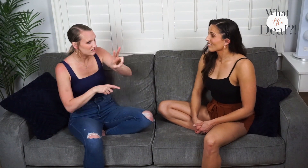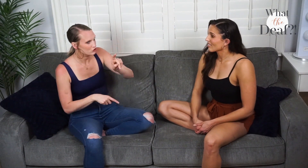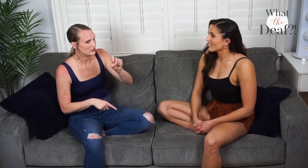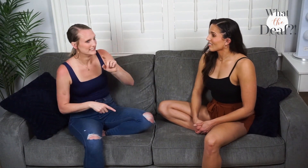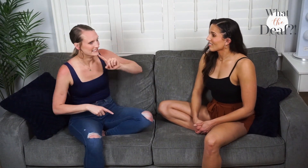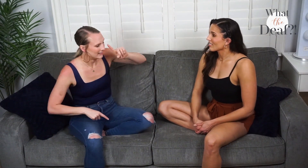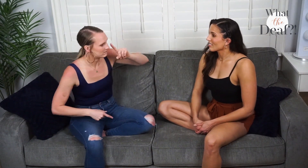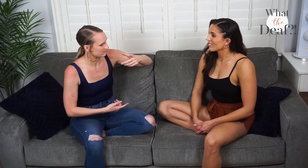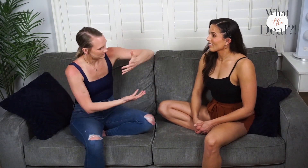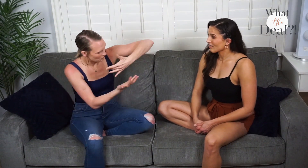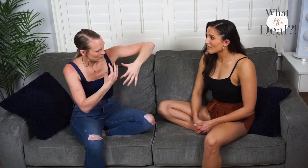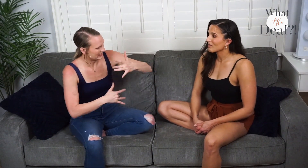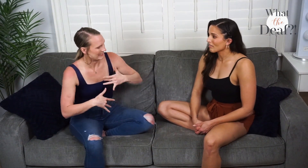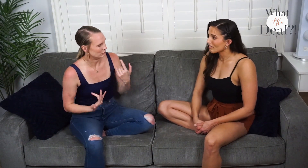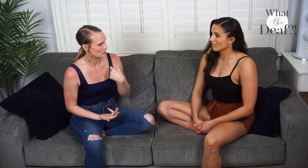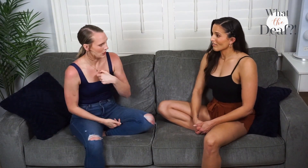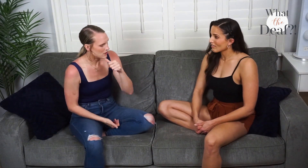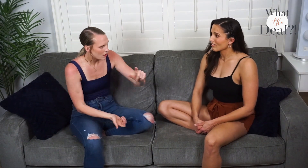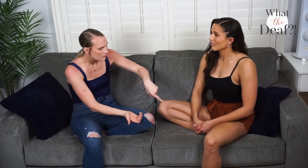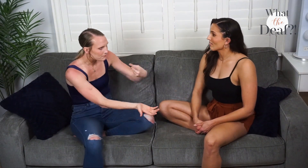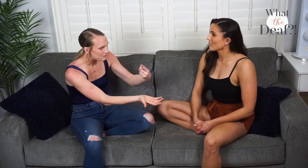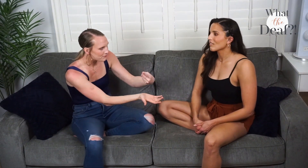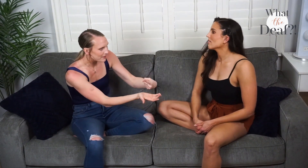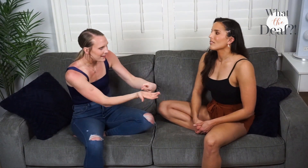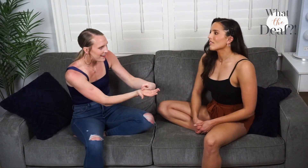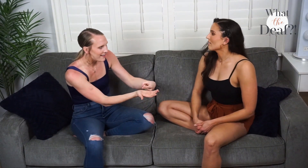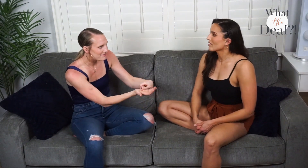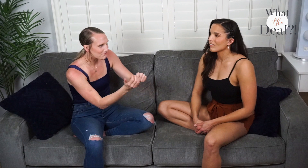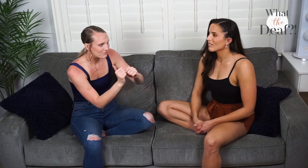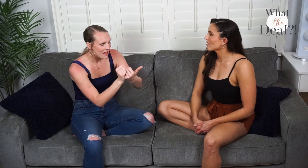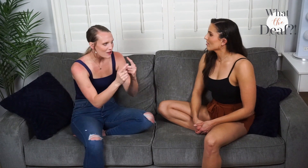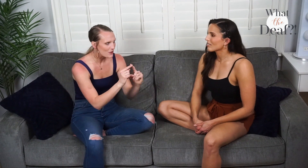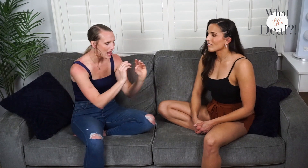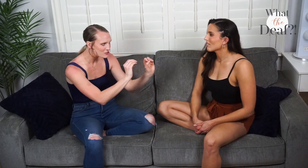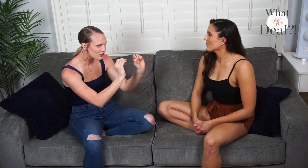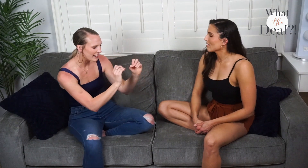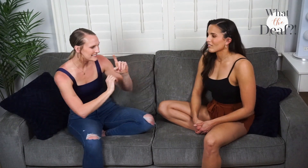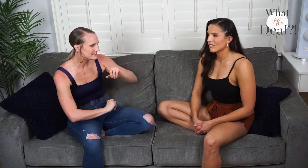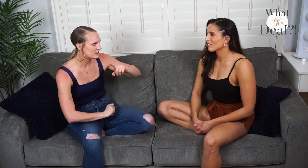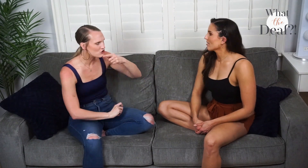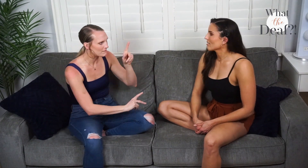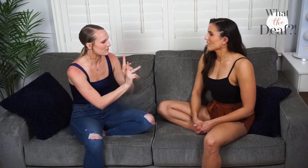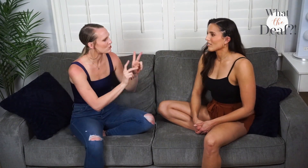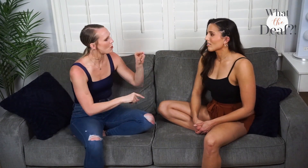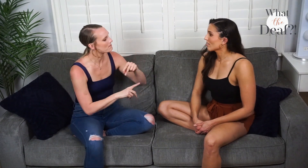to a deaf gathering or a deaf event, we don't debate or talk about how to educate hearing people,